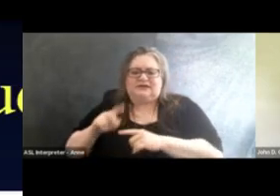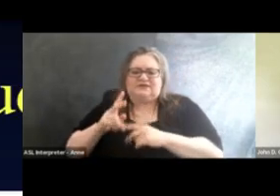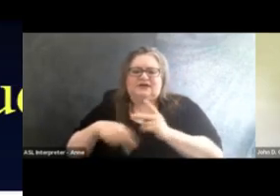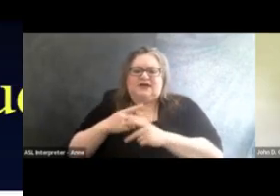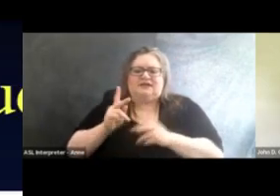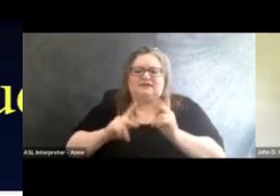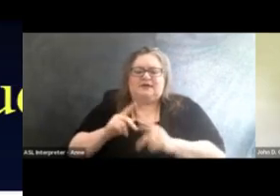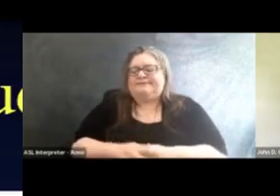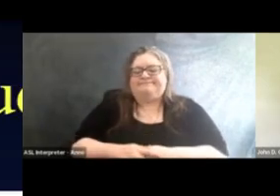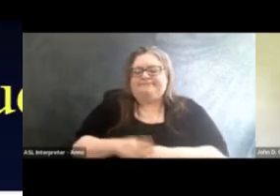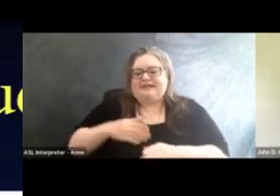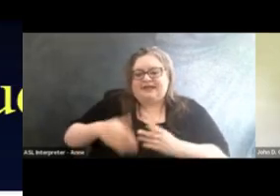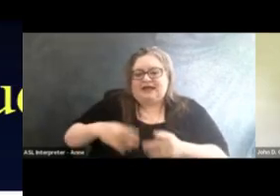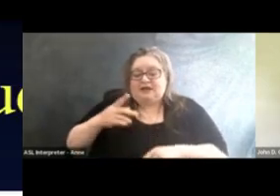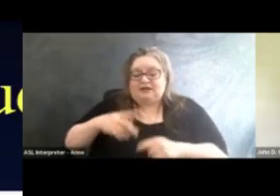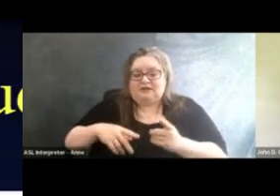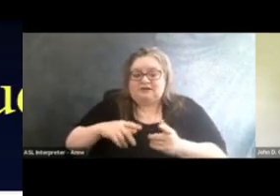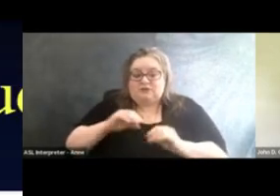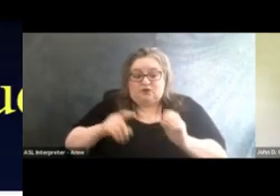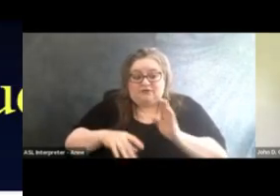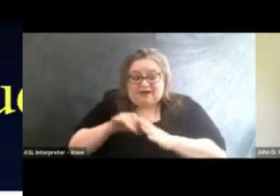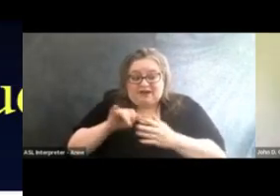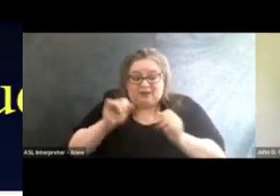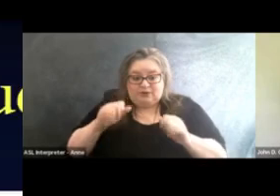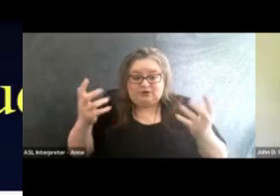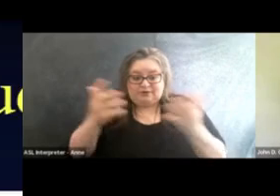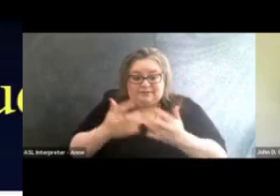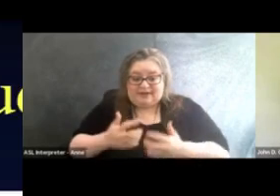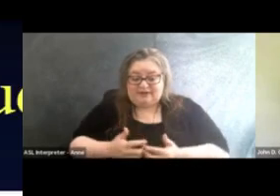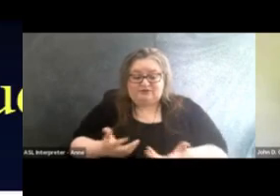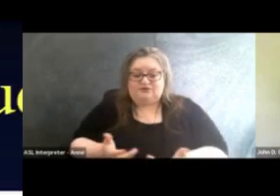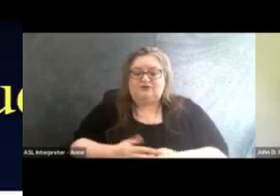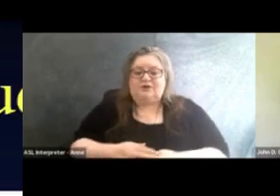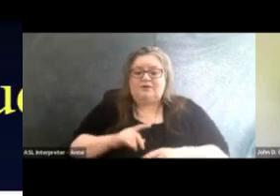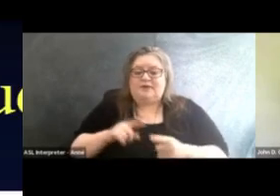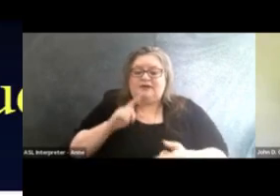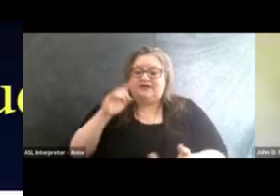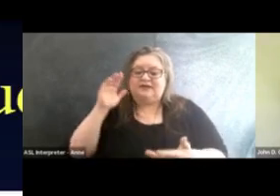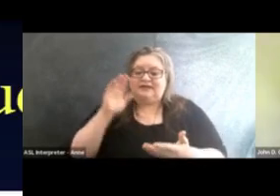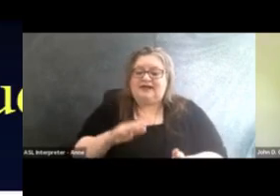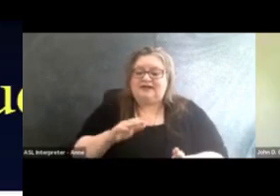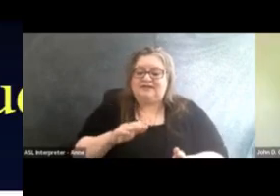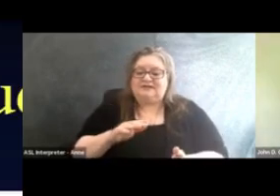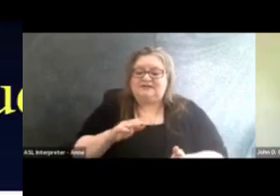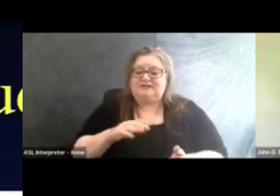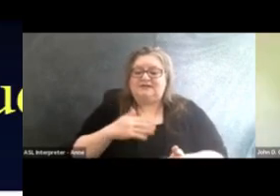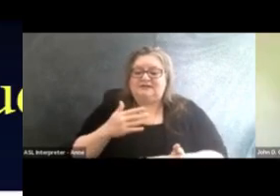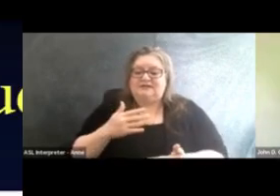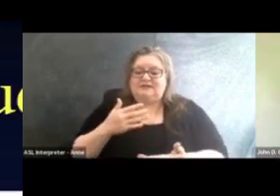we could match them up. But one of the less well known results